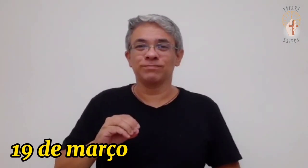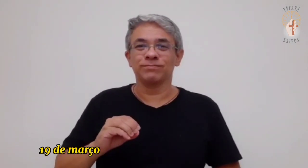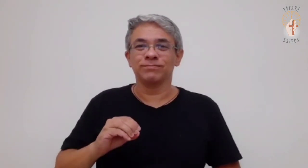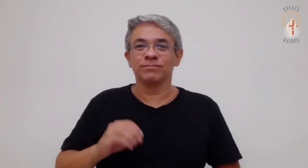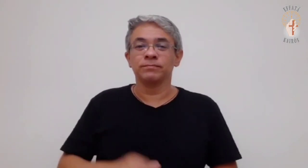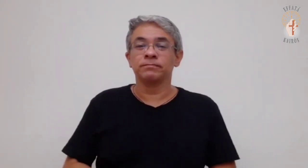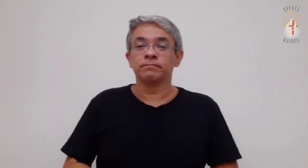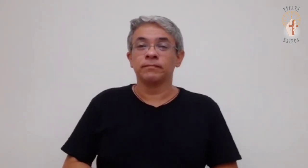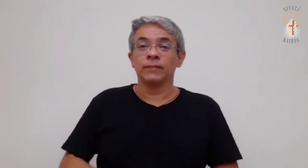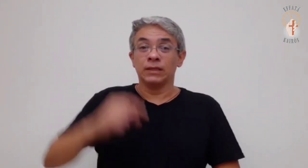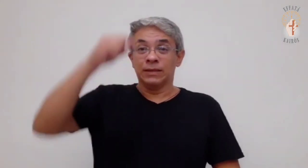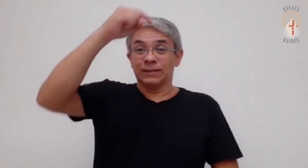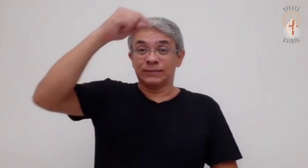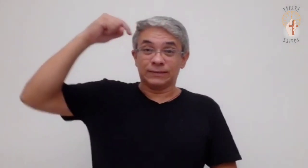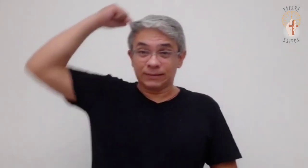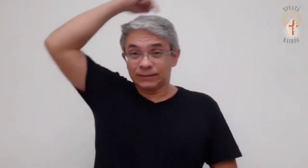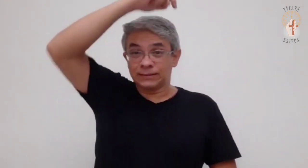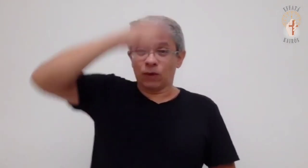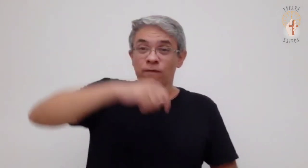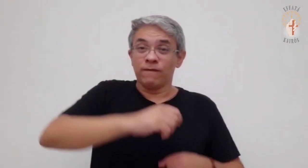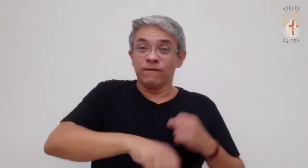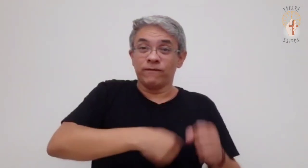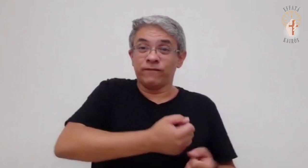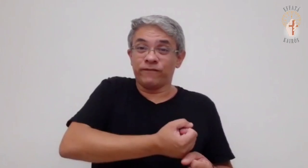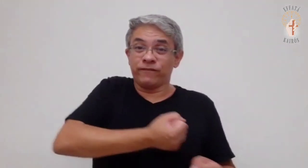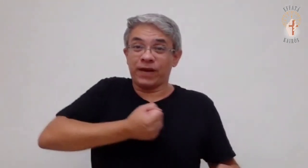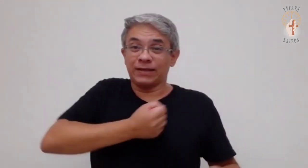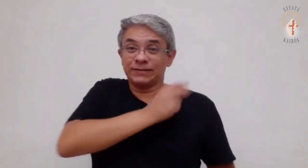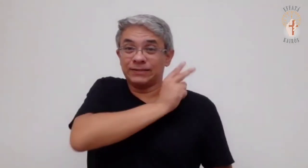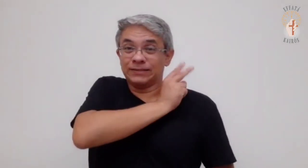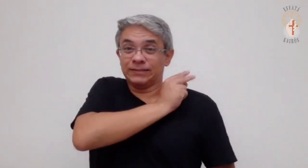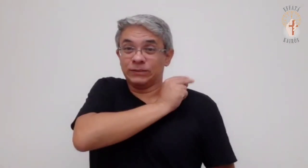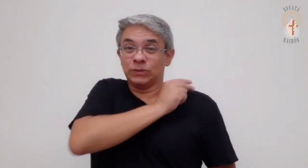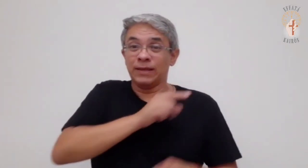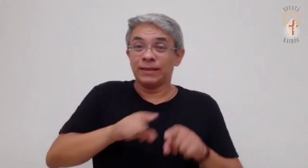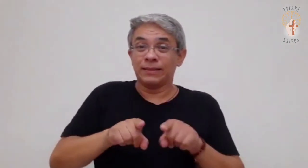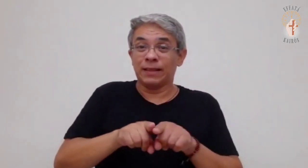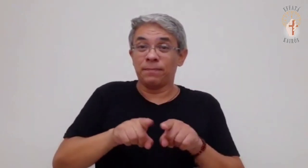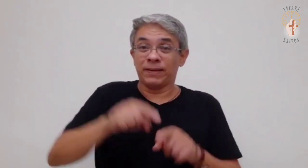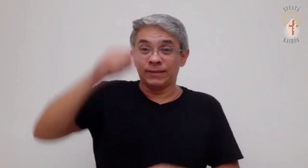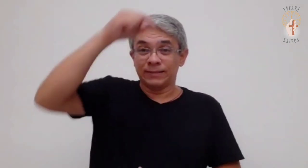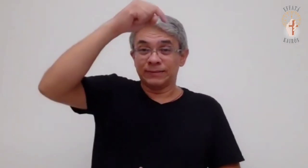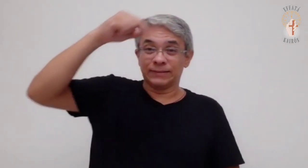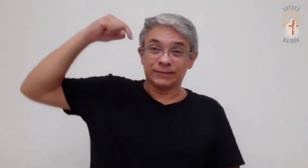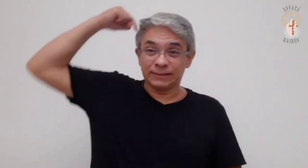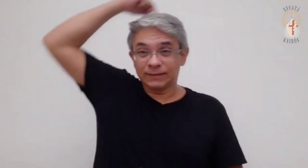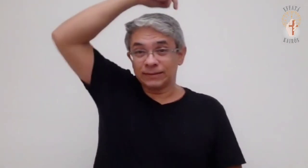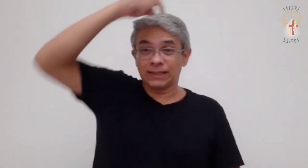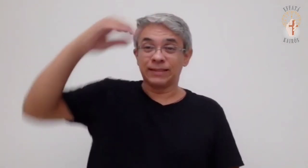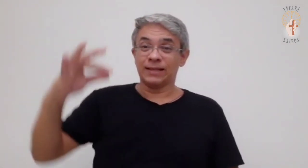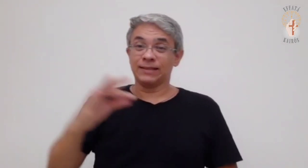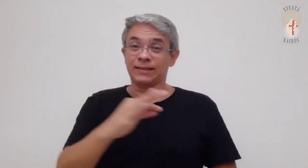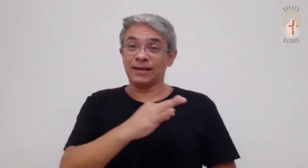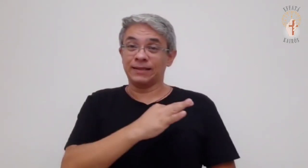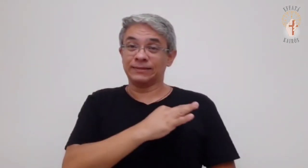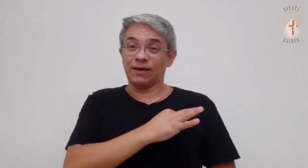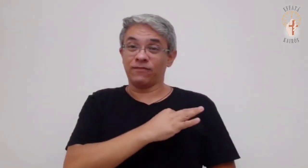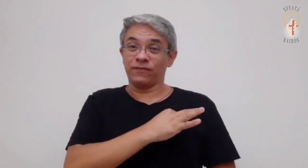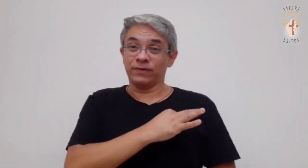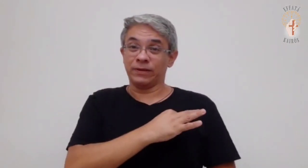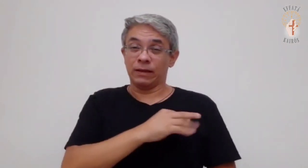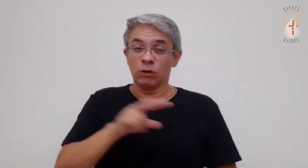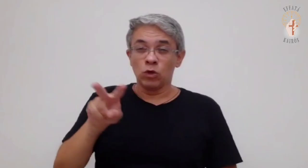Saint Francis of Assisi and Saint Teresa of Ávila,